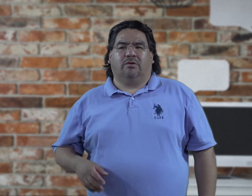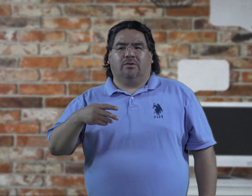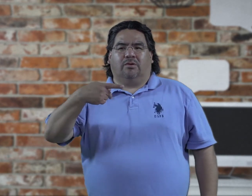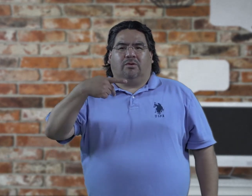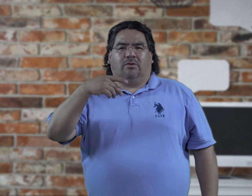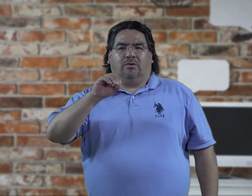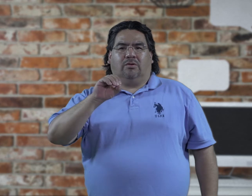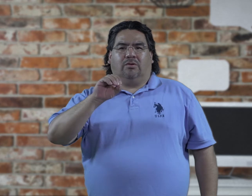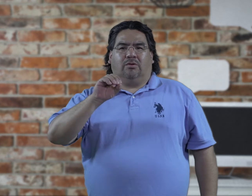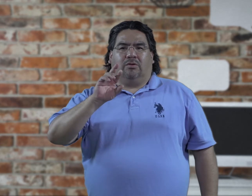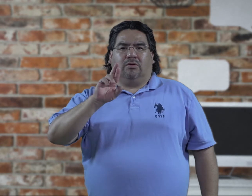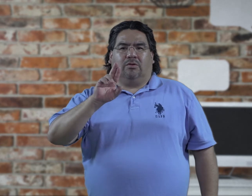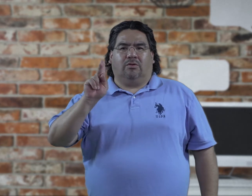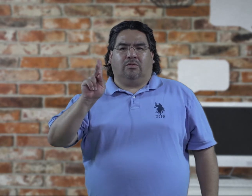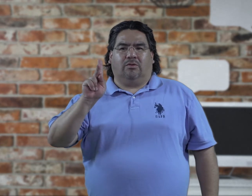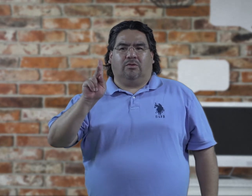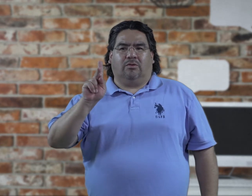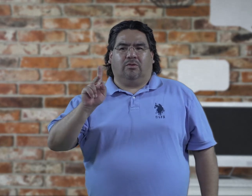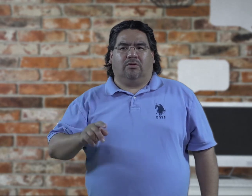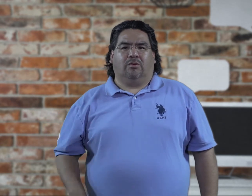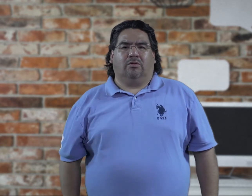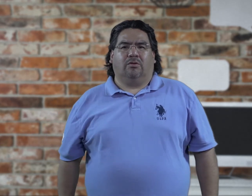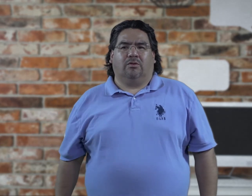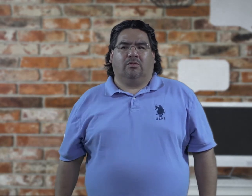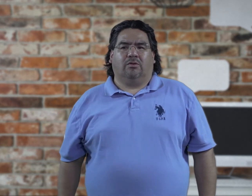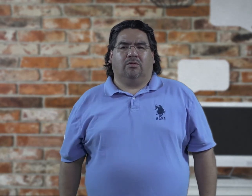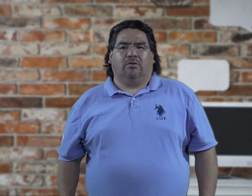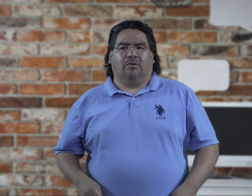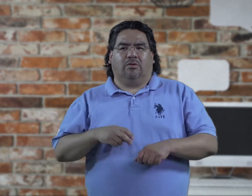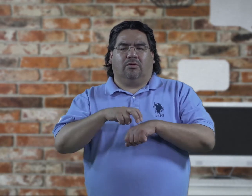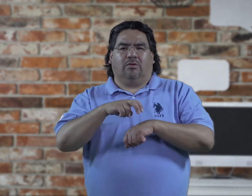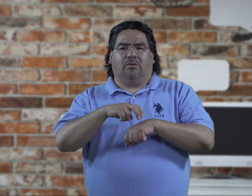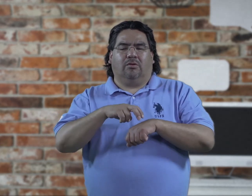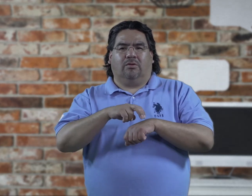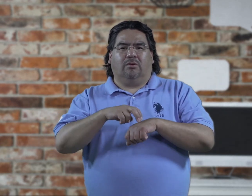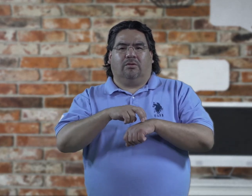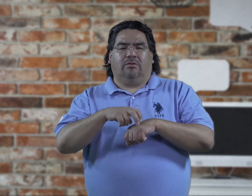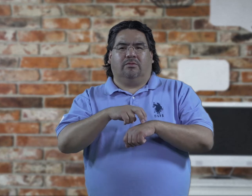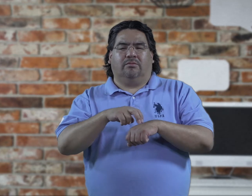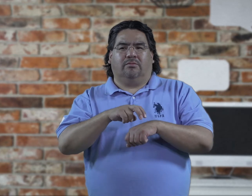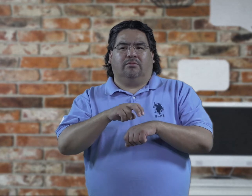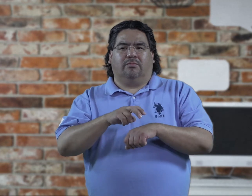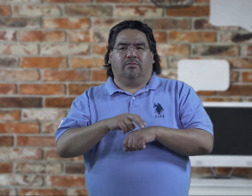P O R K Potatoes